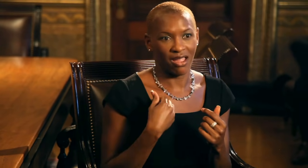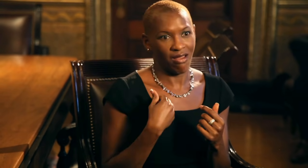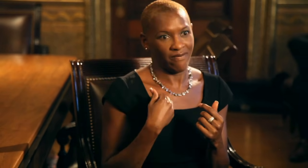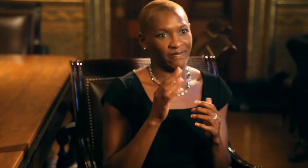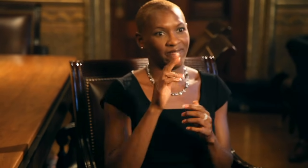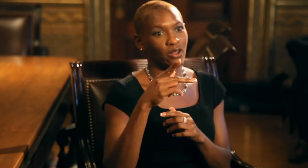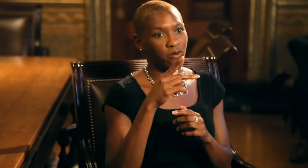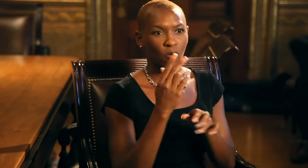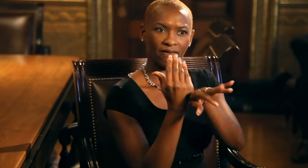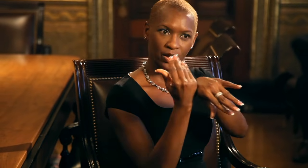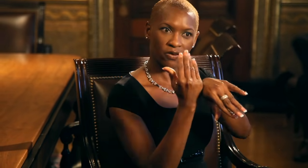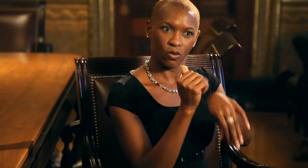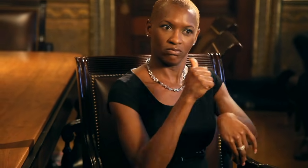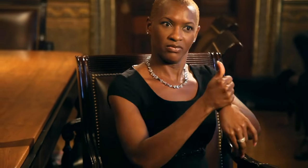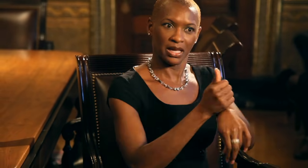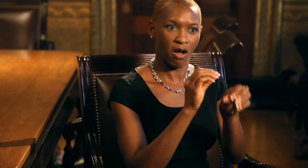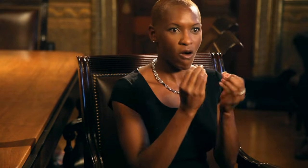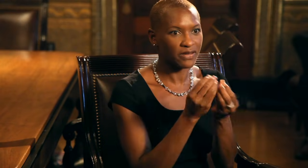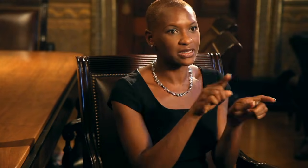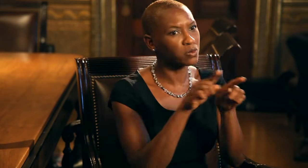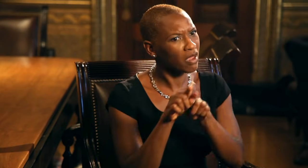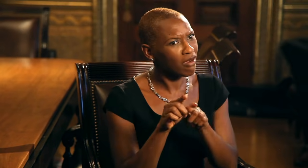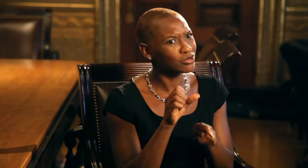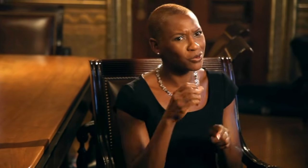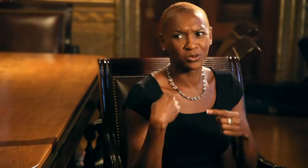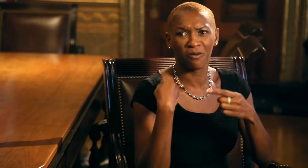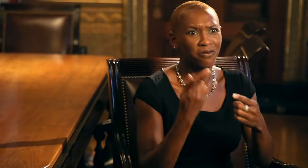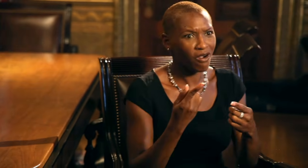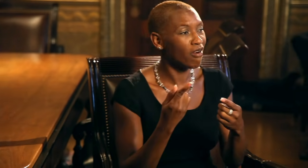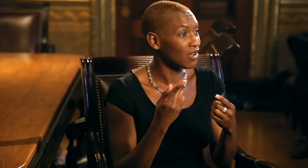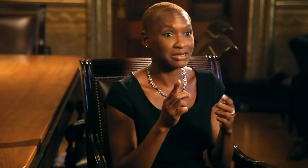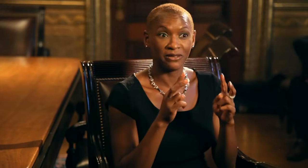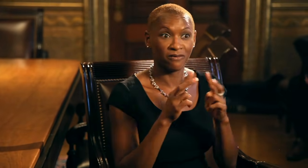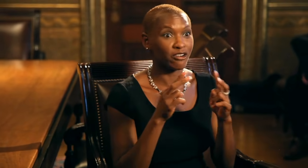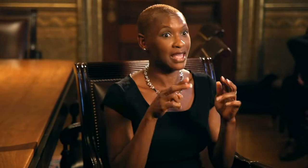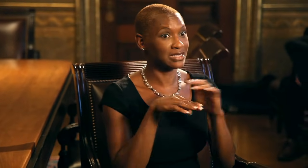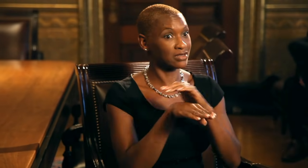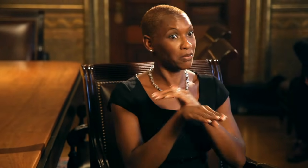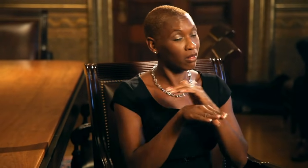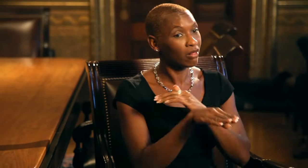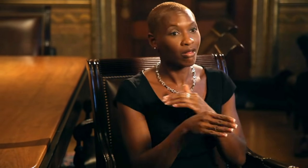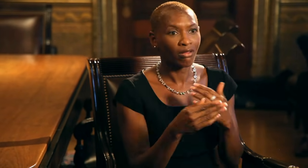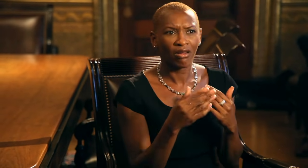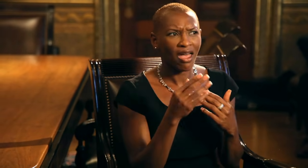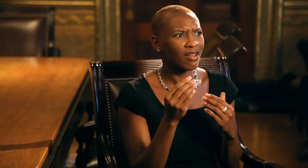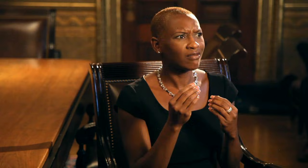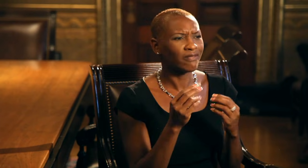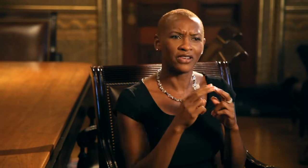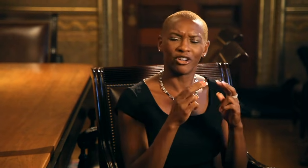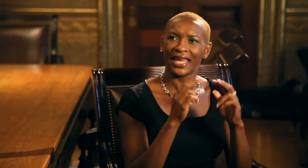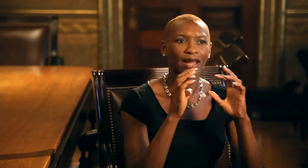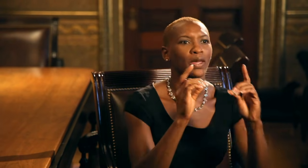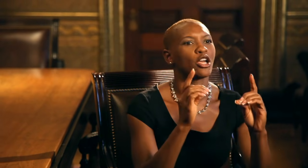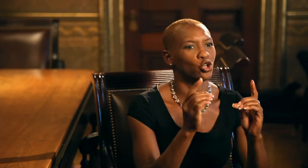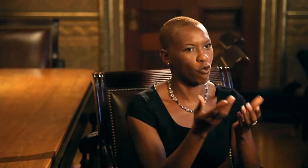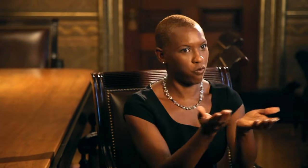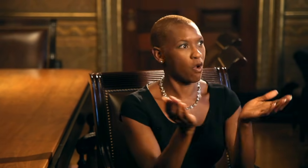In fact, I just had a videophone installed in my office. So far, it's been very accessible and very educational because